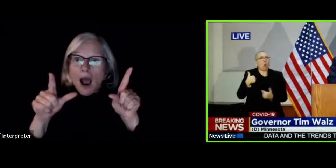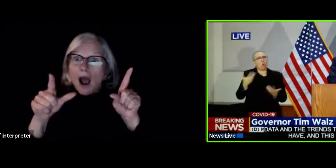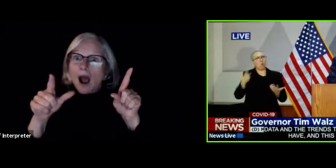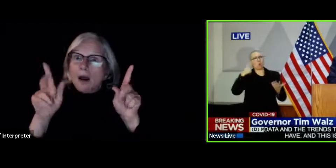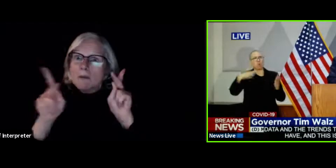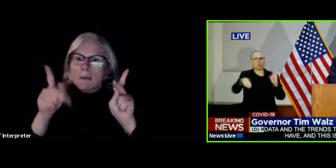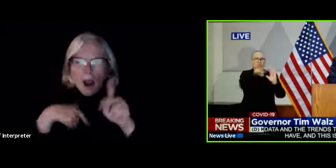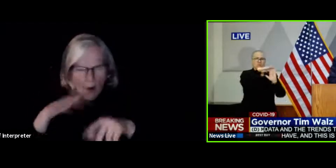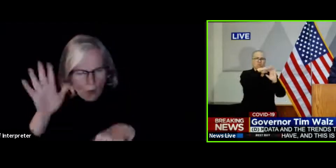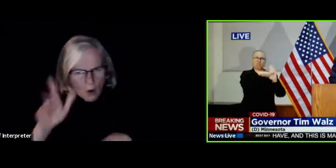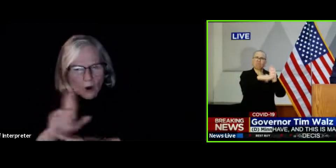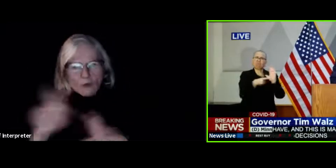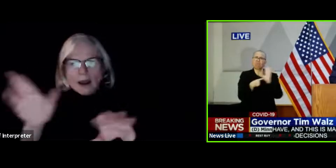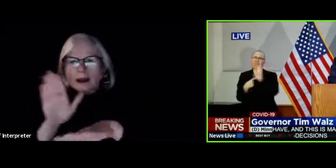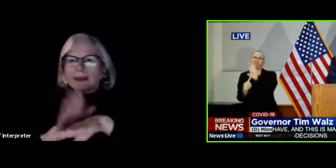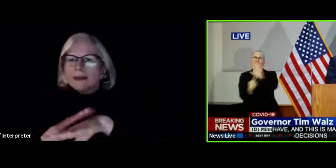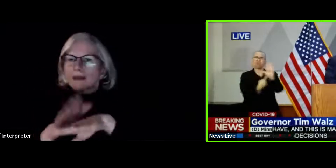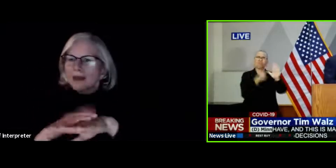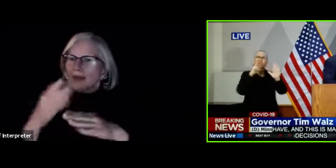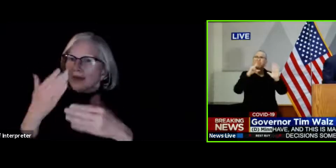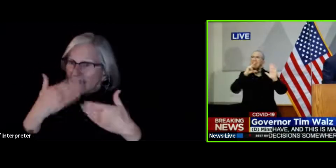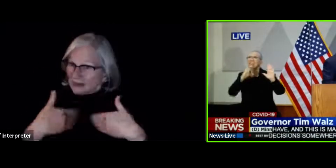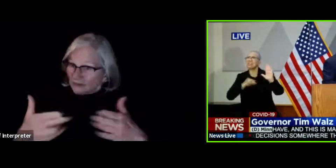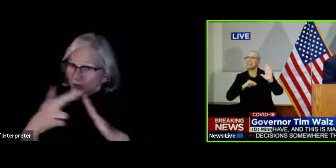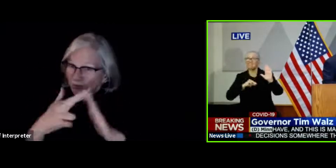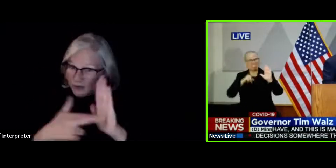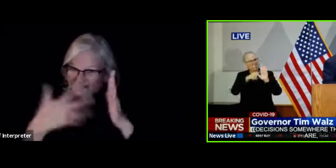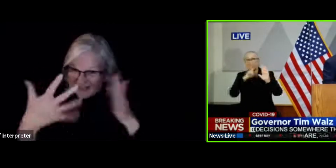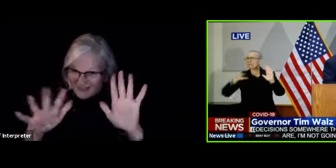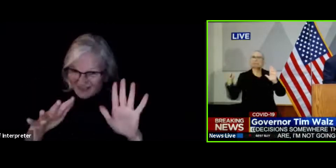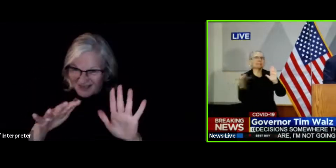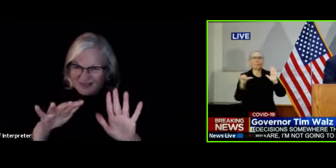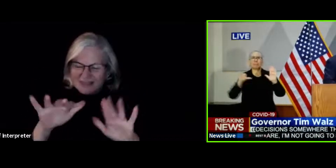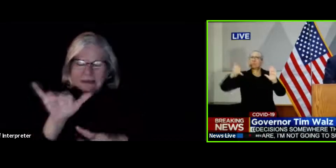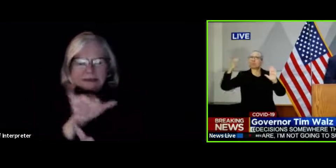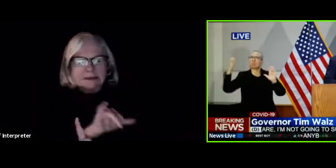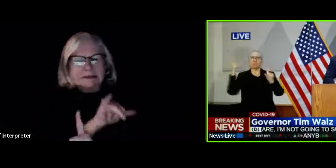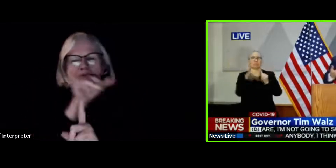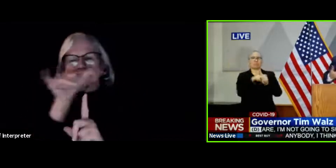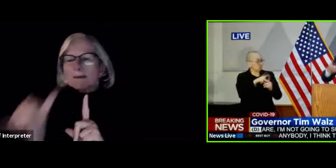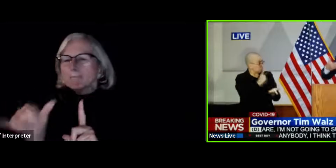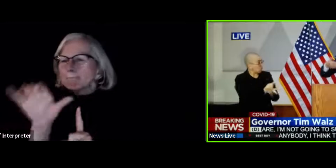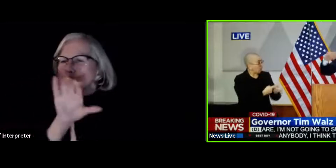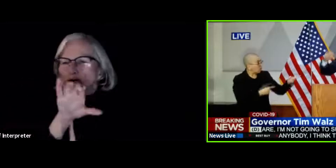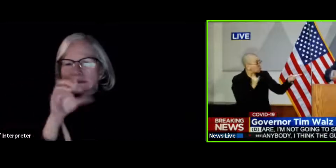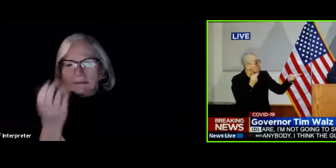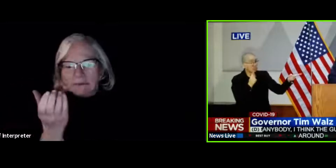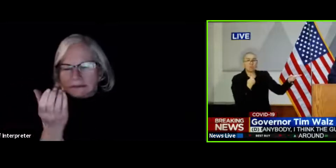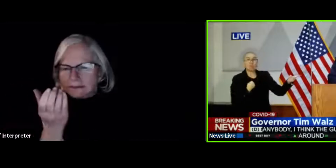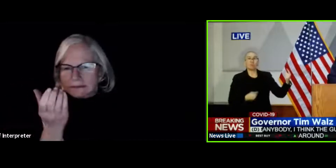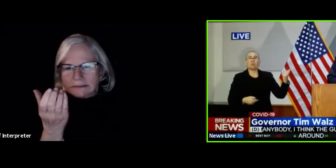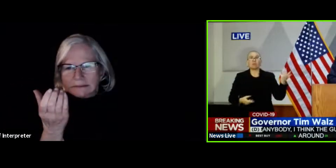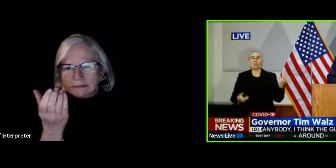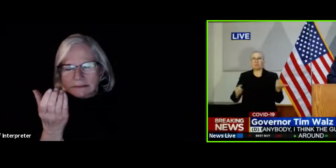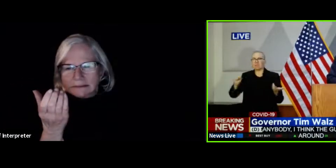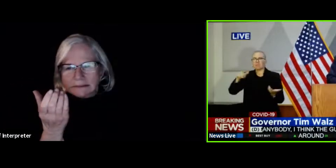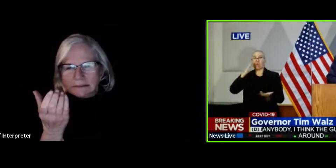SIMILAR AROUND CHRISTMAS. AGAIN, JAN, YOU WILL ADVISE ME ON THAT. I START THINKING ABOUT AND PREPARING THAT ACCORDINGLY.